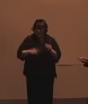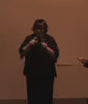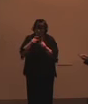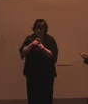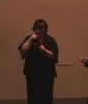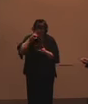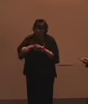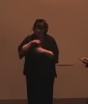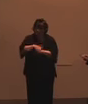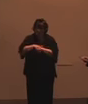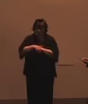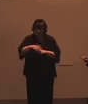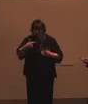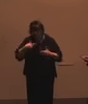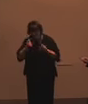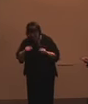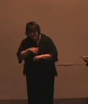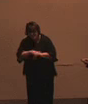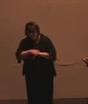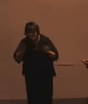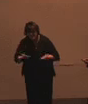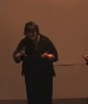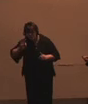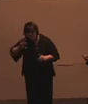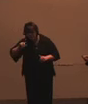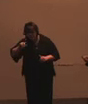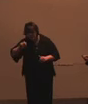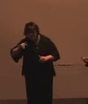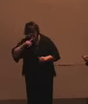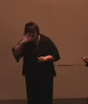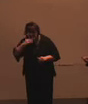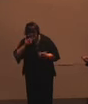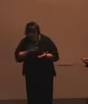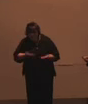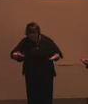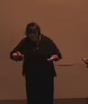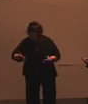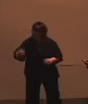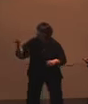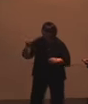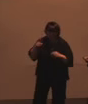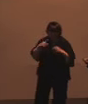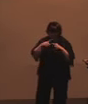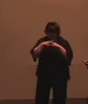And with small greens and ugly traffic signs